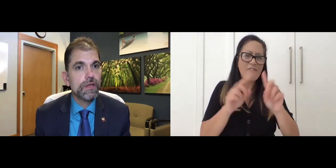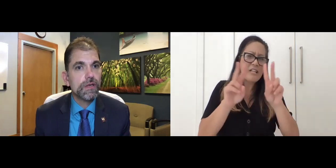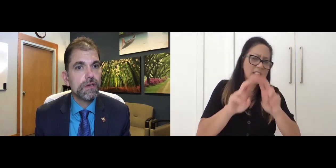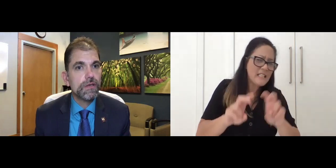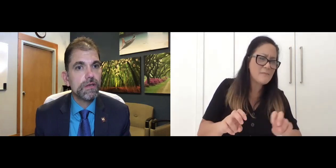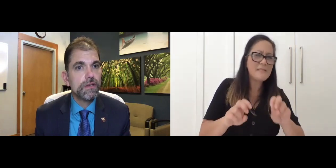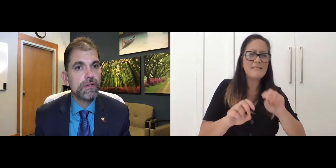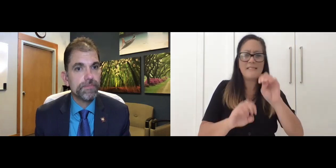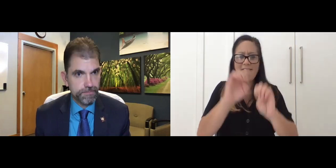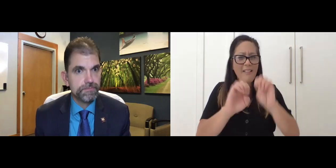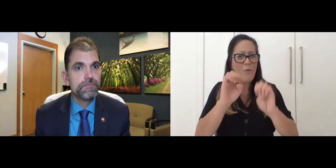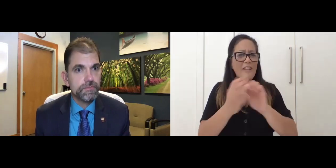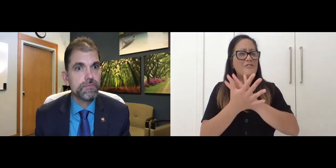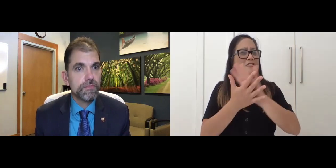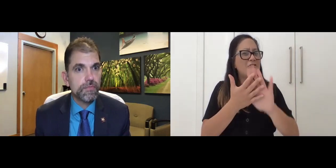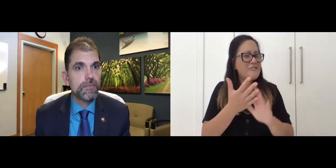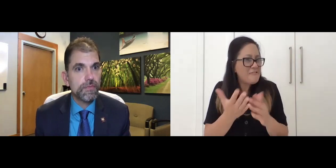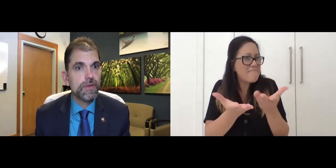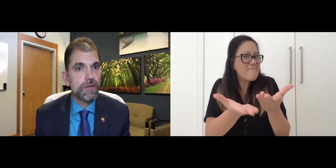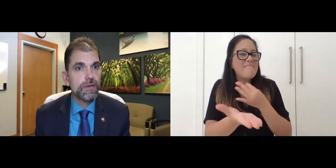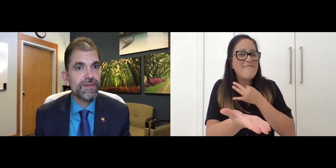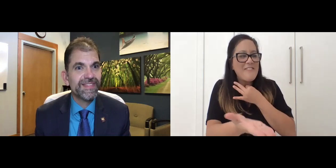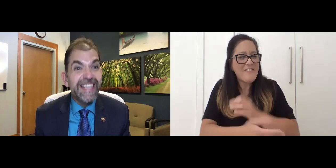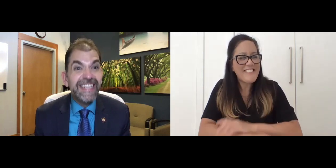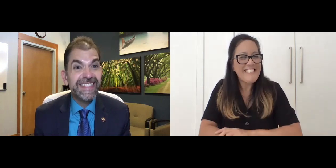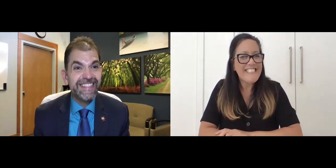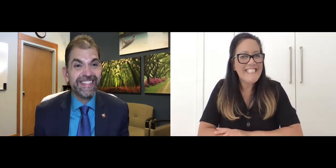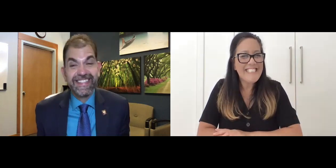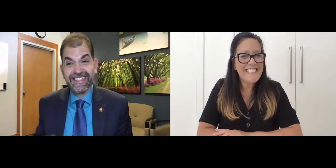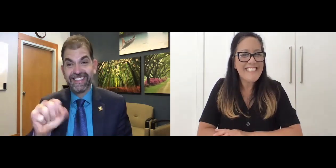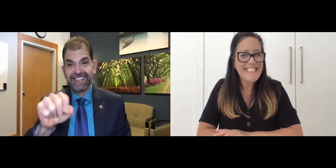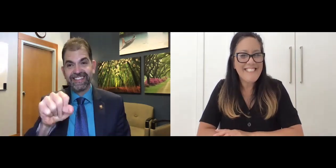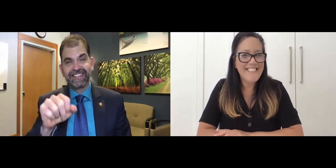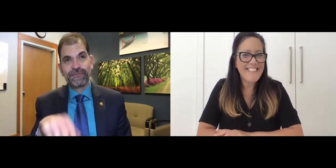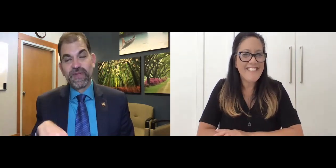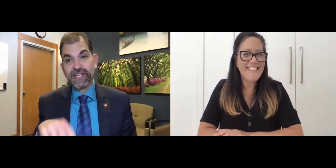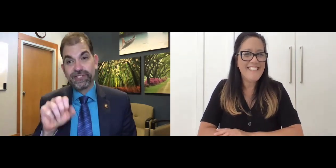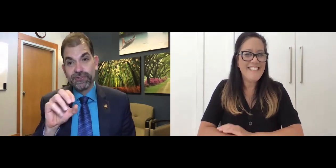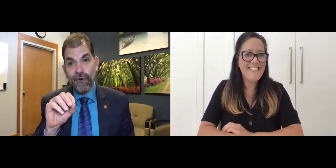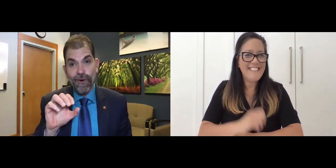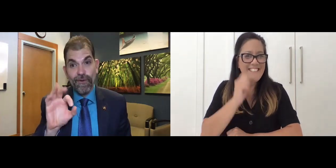how you work with courts and the assessments you do and evaluations?